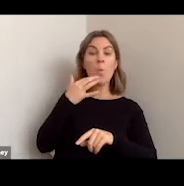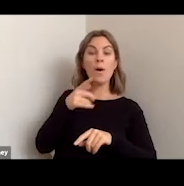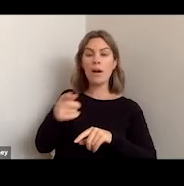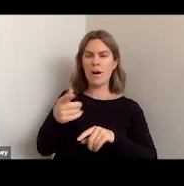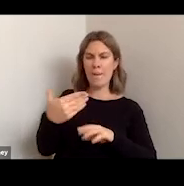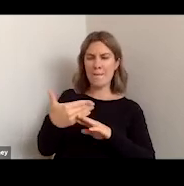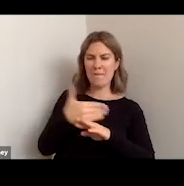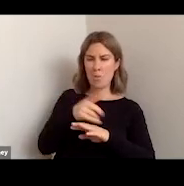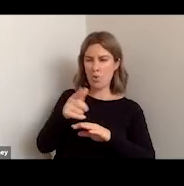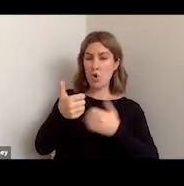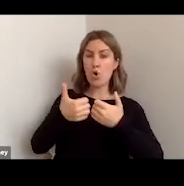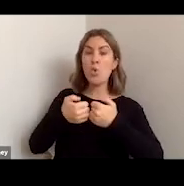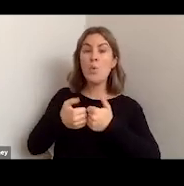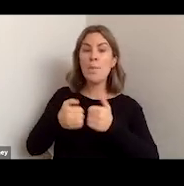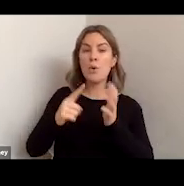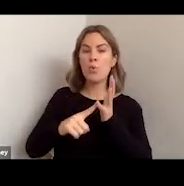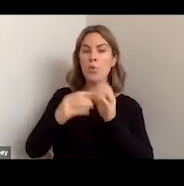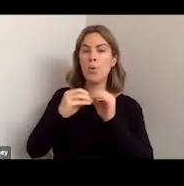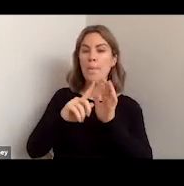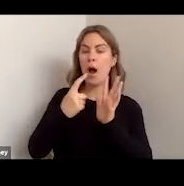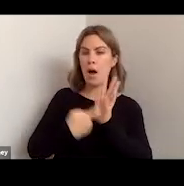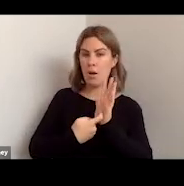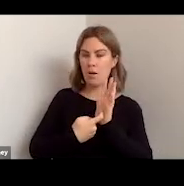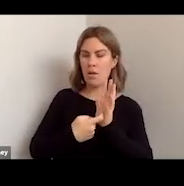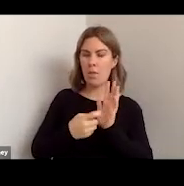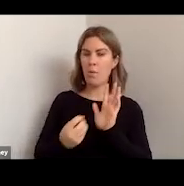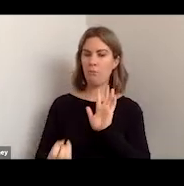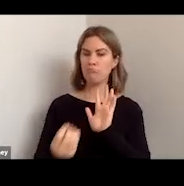you to take an Uber.